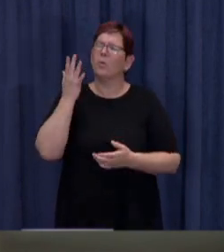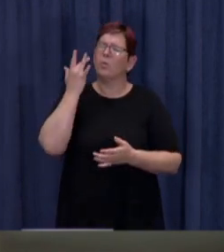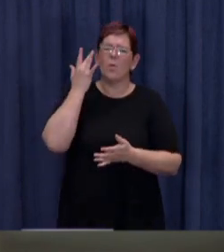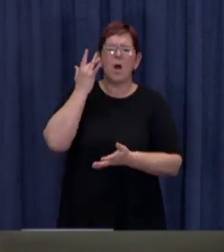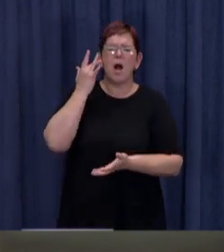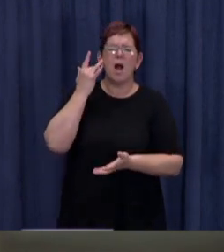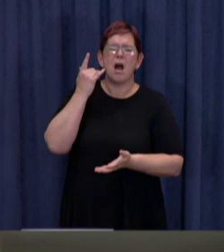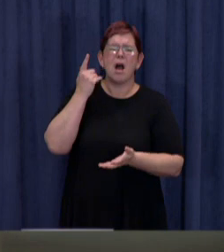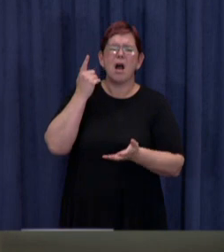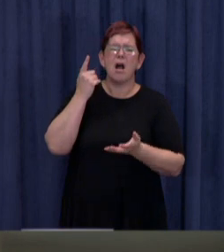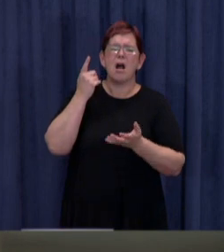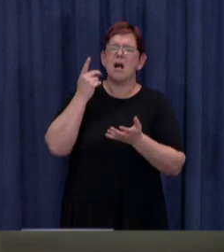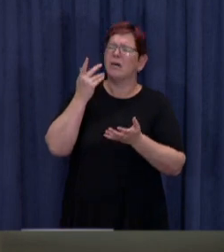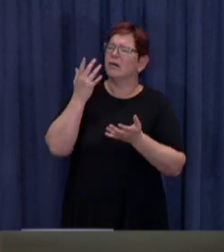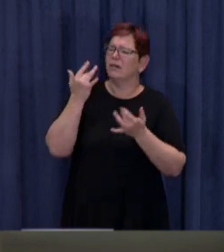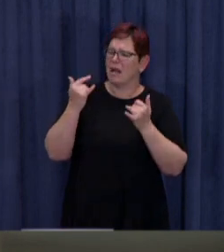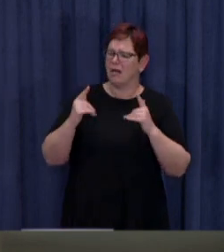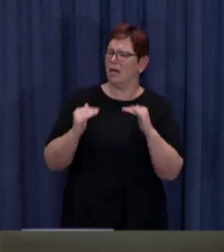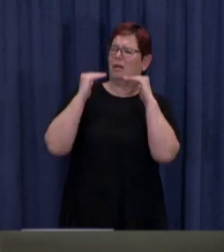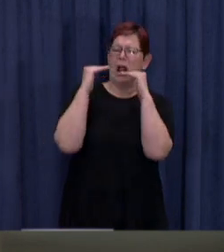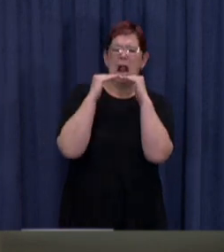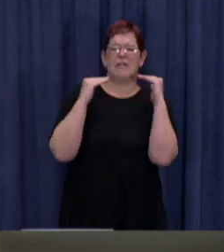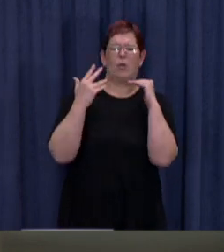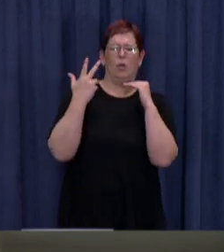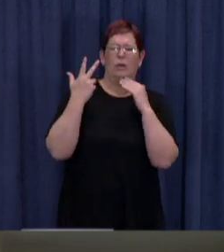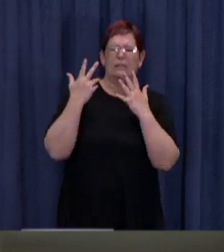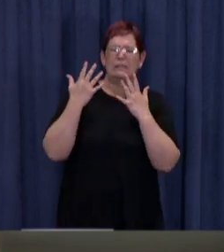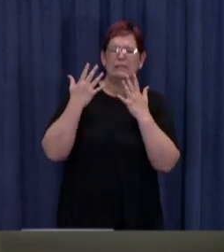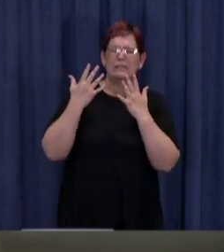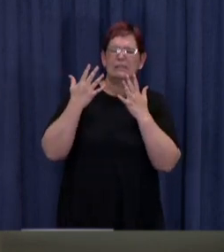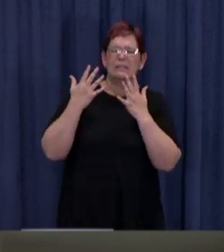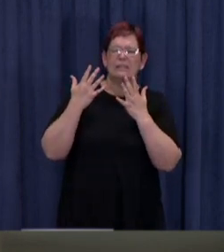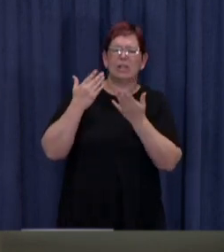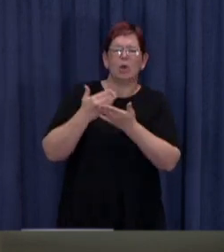emergency but it's a dramatic new stage and the kind of powers that are at your disposal